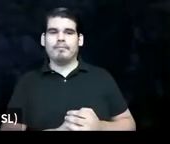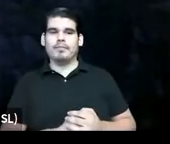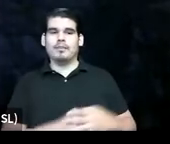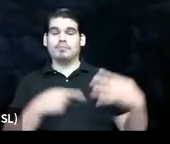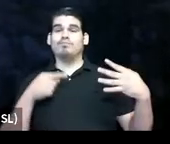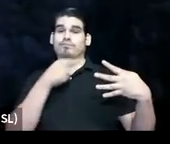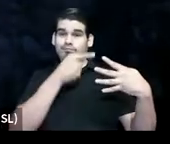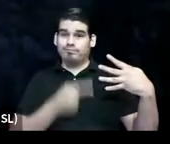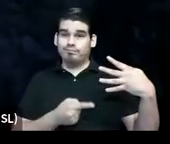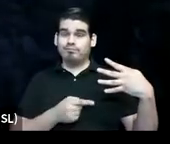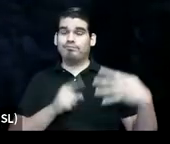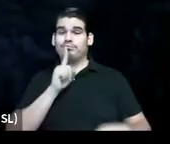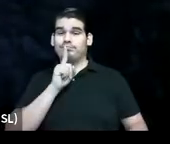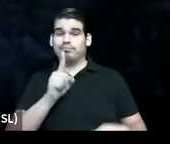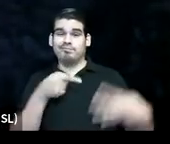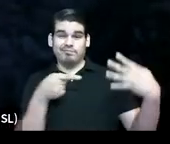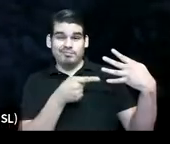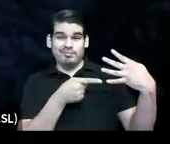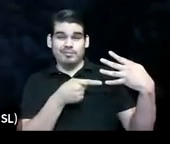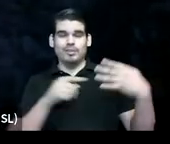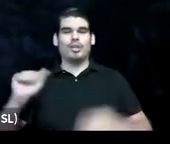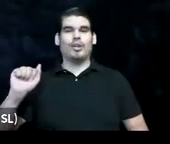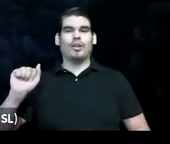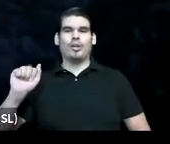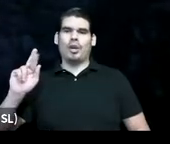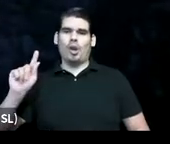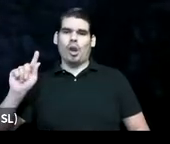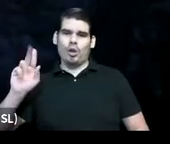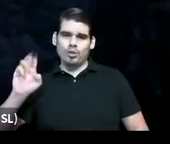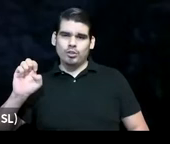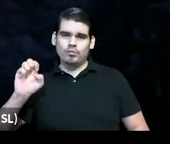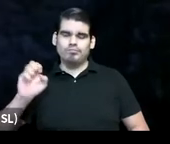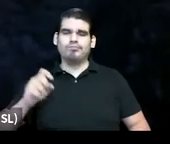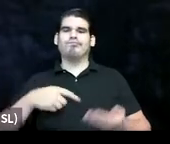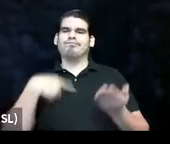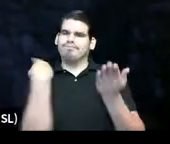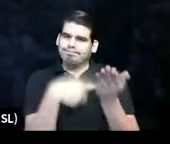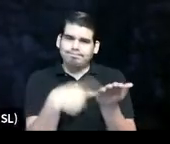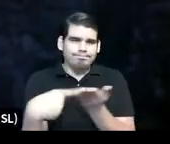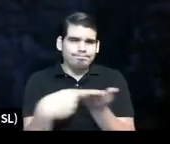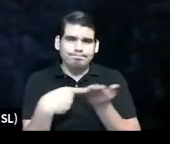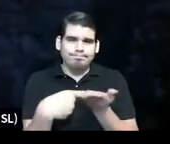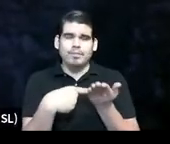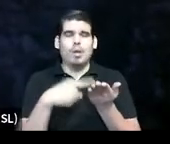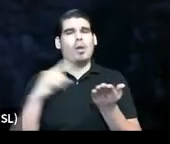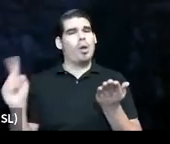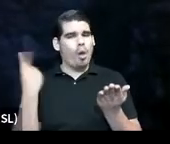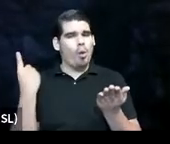Because claims that are not backed by sources are simply just opinions. Right. And that can really affect the validity of getting your resolution passed